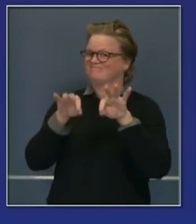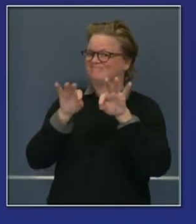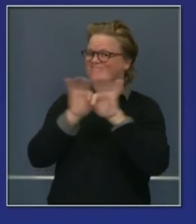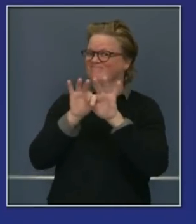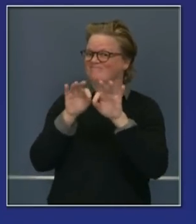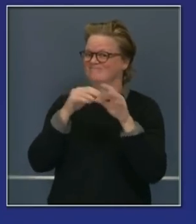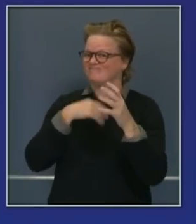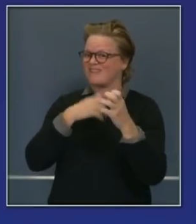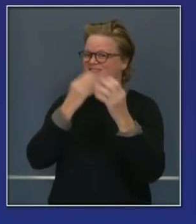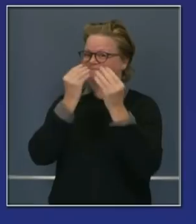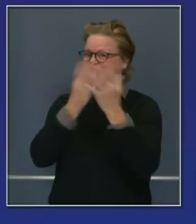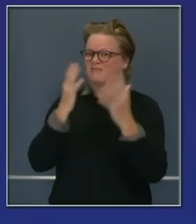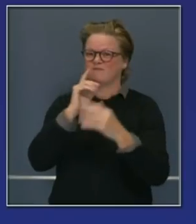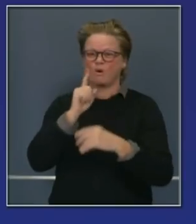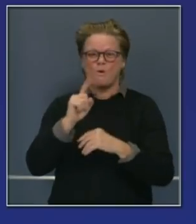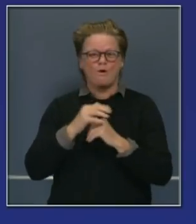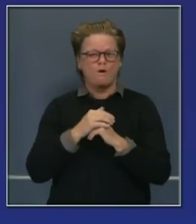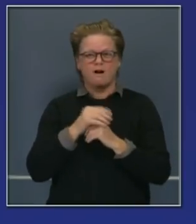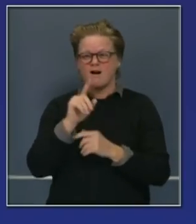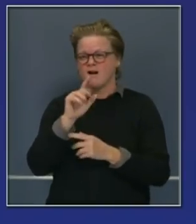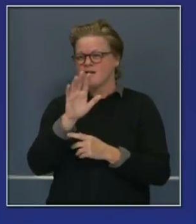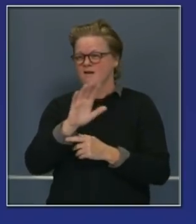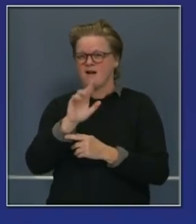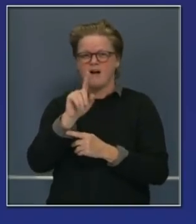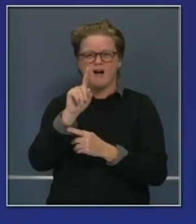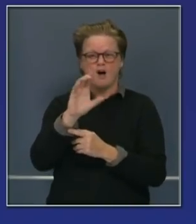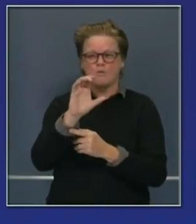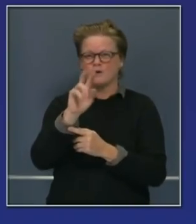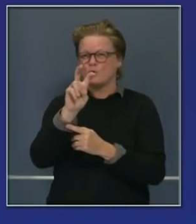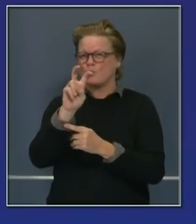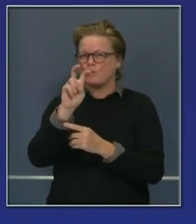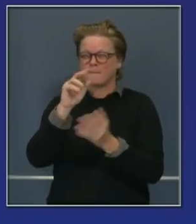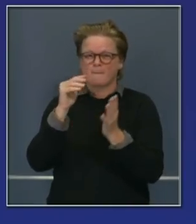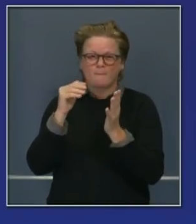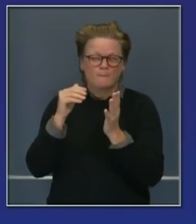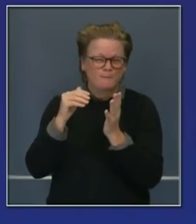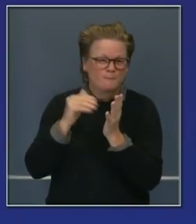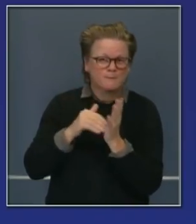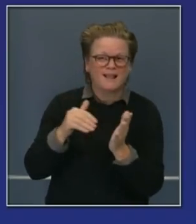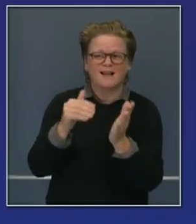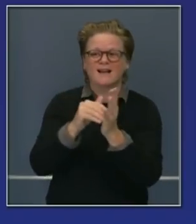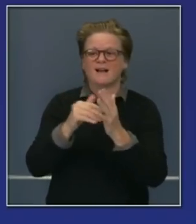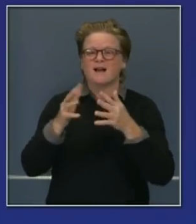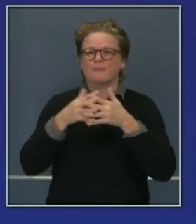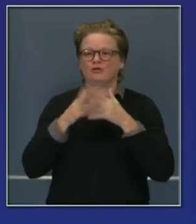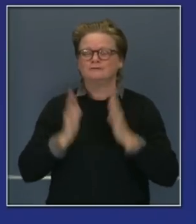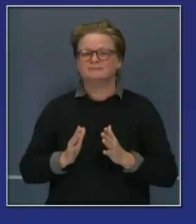WEEK. TOMORROW IS A VERY IMPORTANT DAY FOR HUNDREDS OF